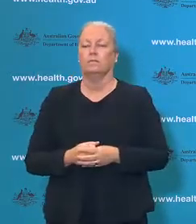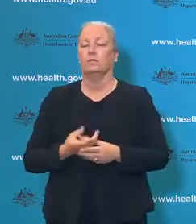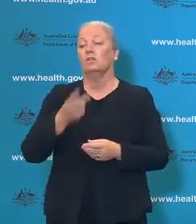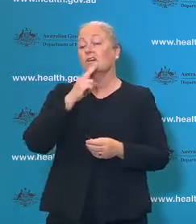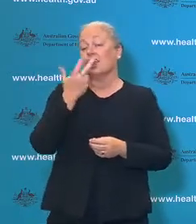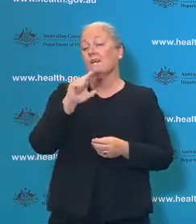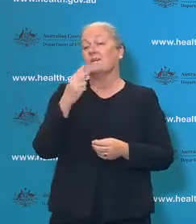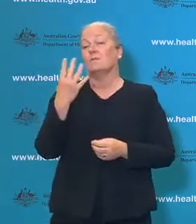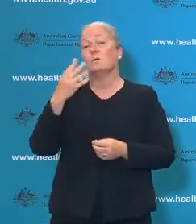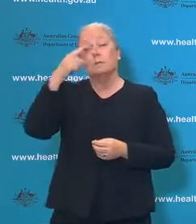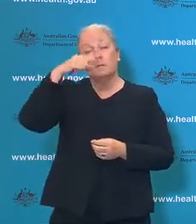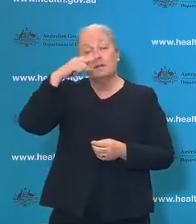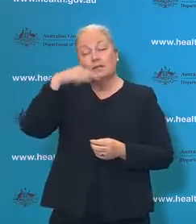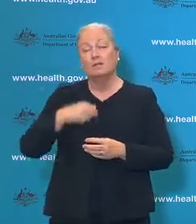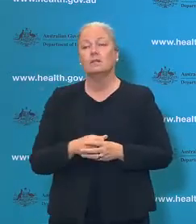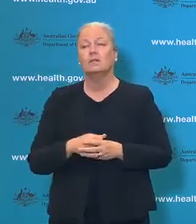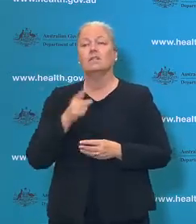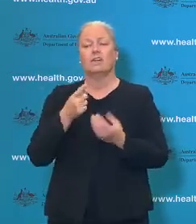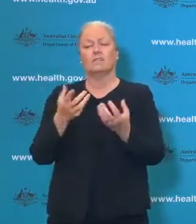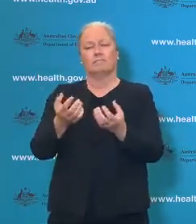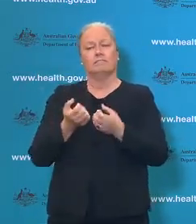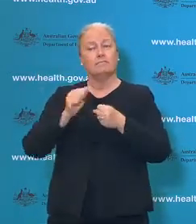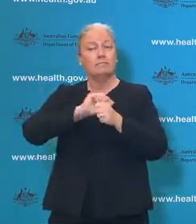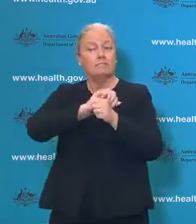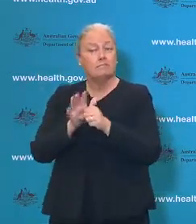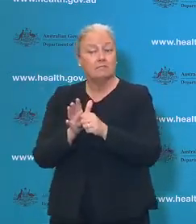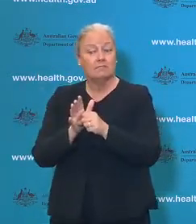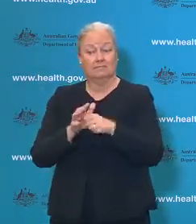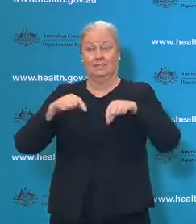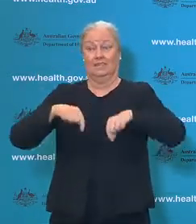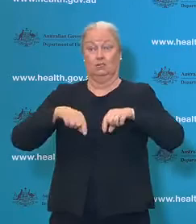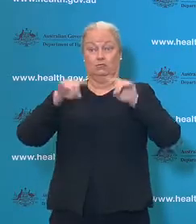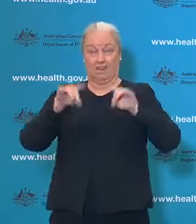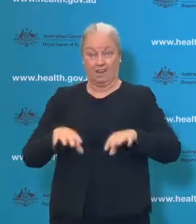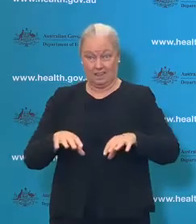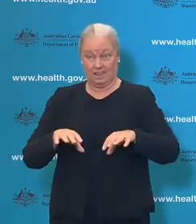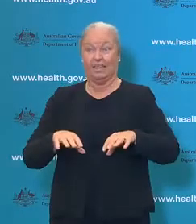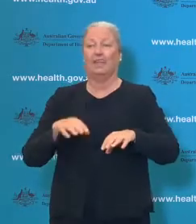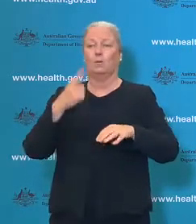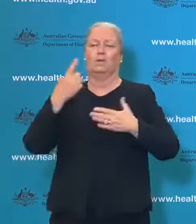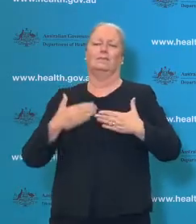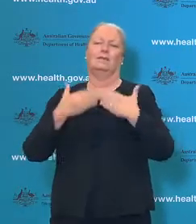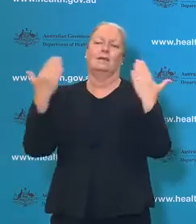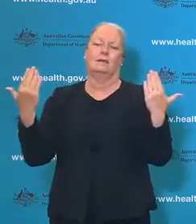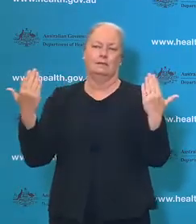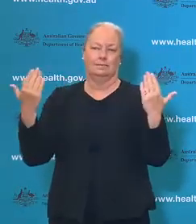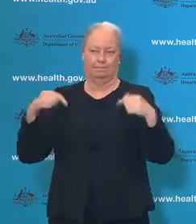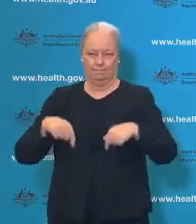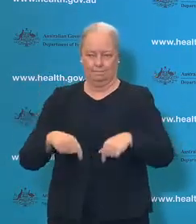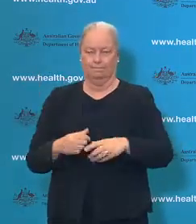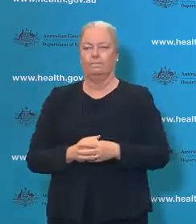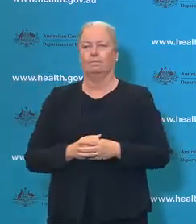been diagnosed as new cases of COVID-19 in Australia in the past 24 hours. 270 of